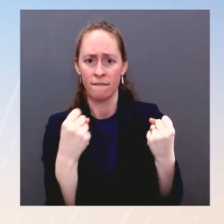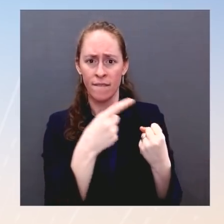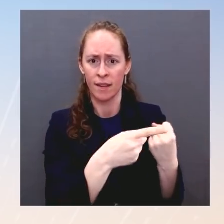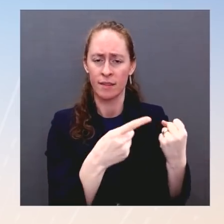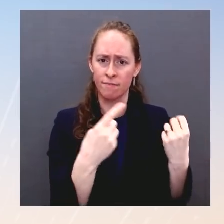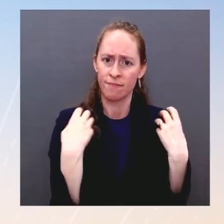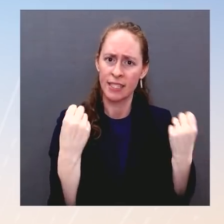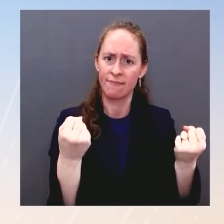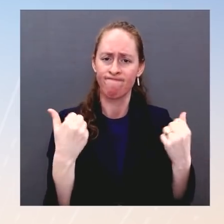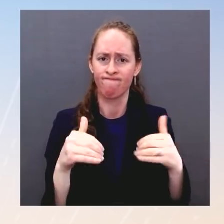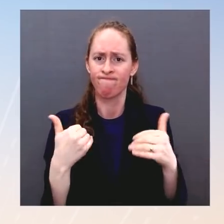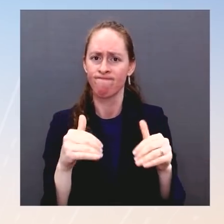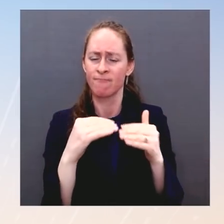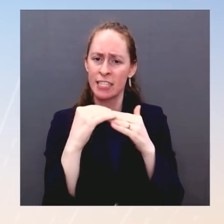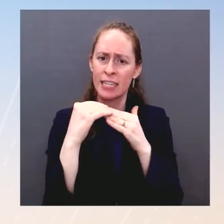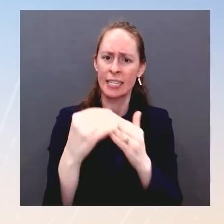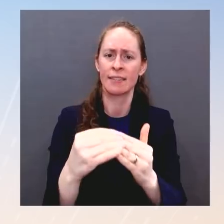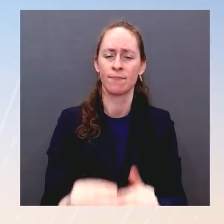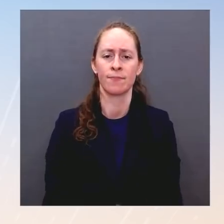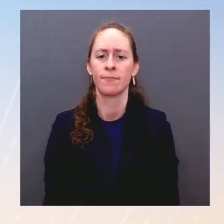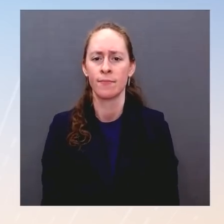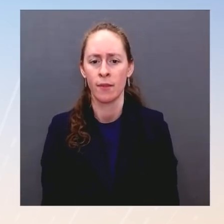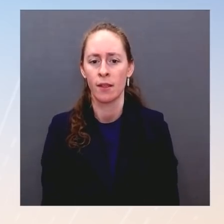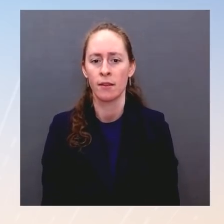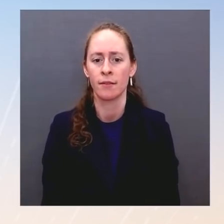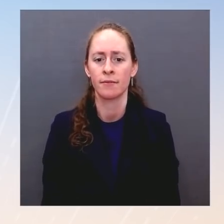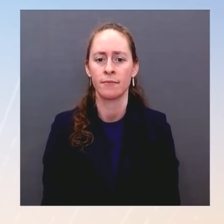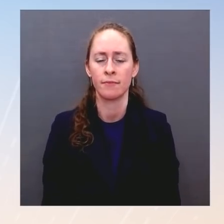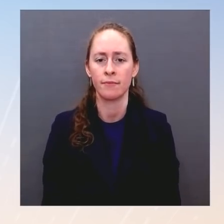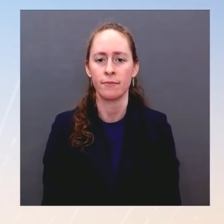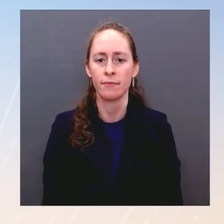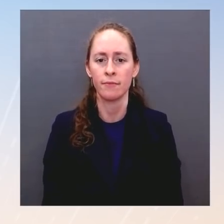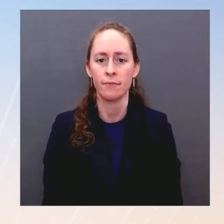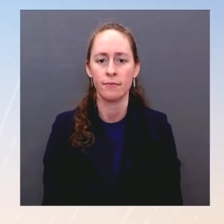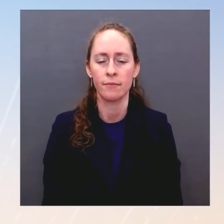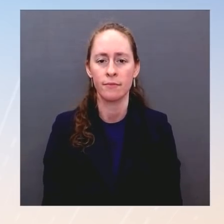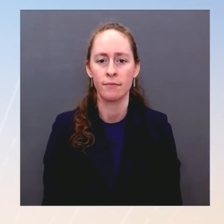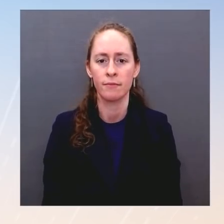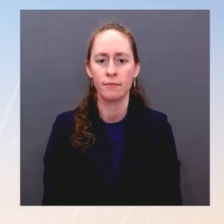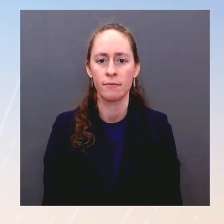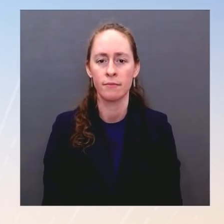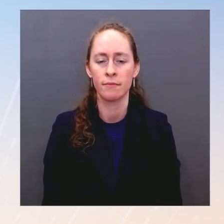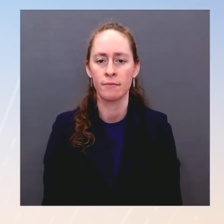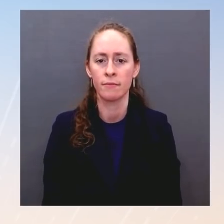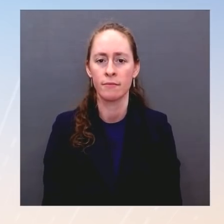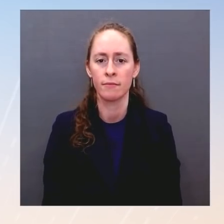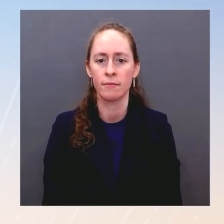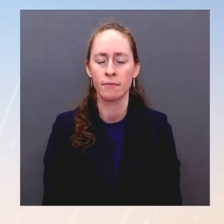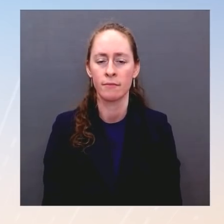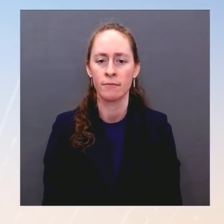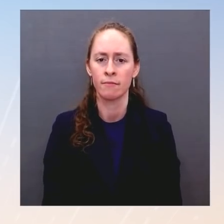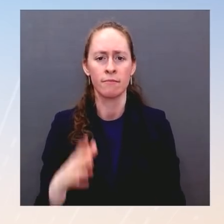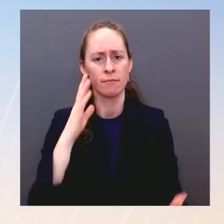He also conveyed our ongoing economic, humanitarian, and security support that we will continue to provide.